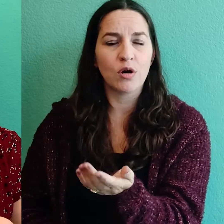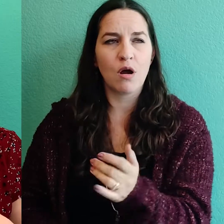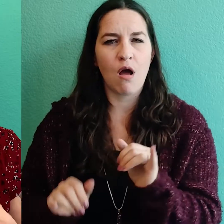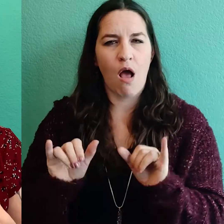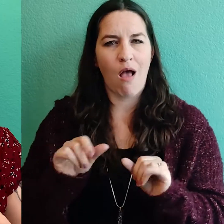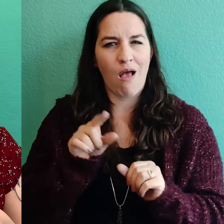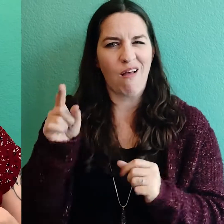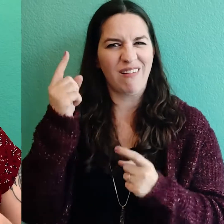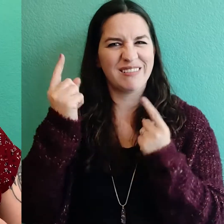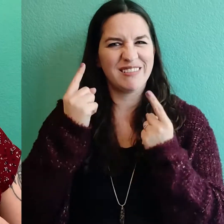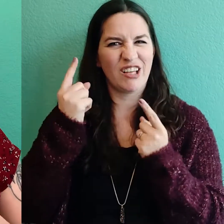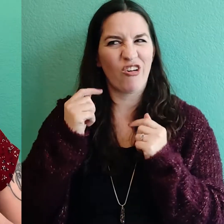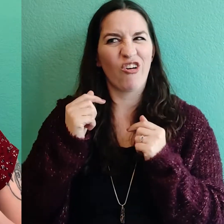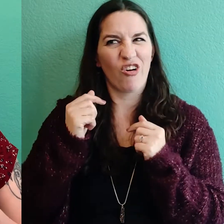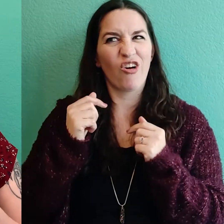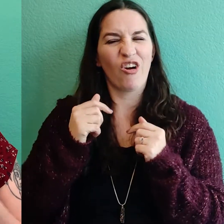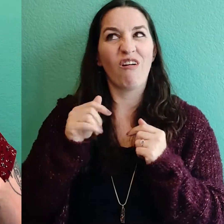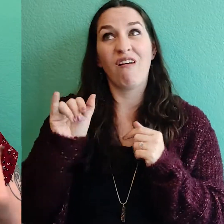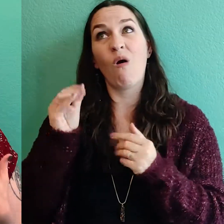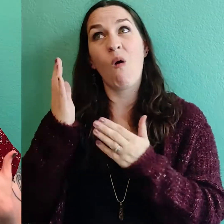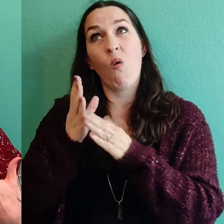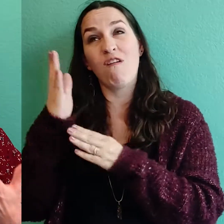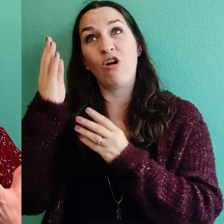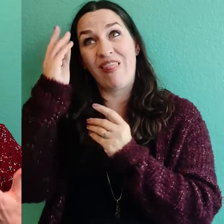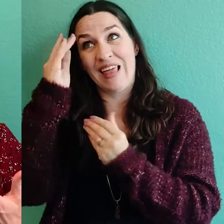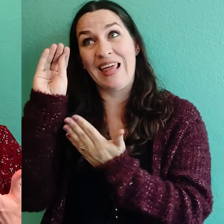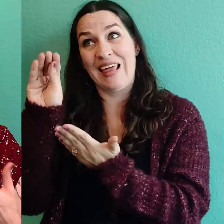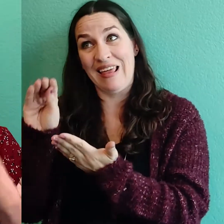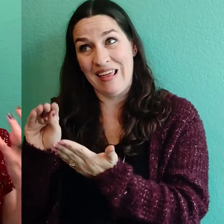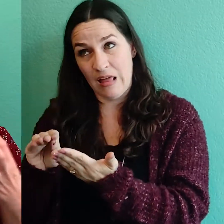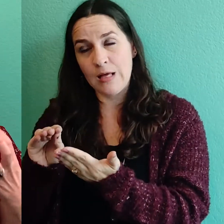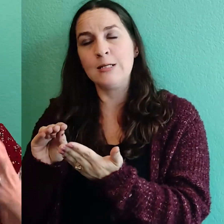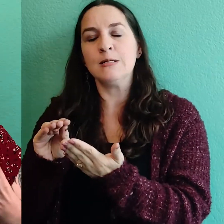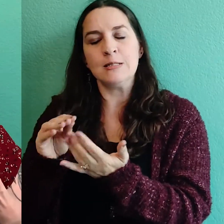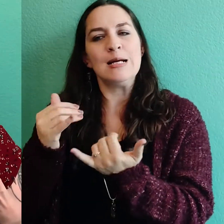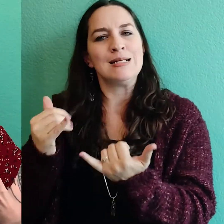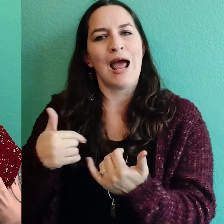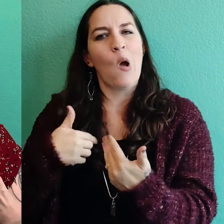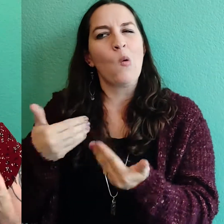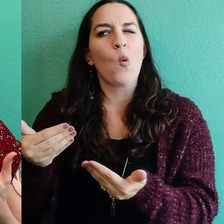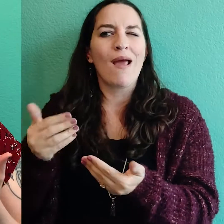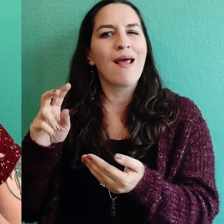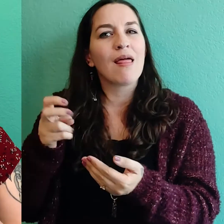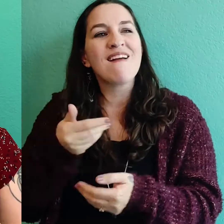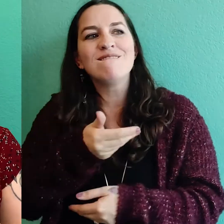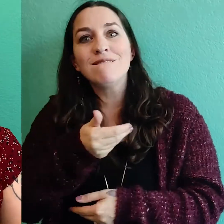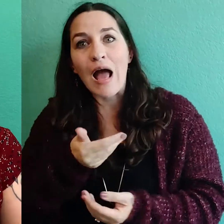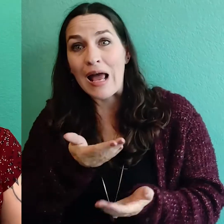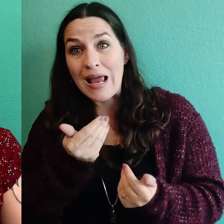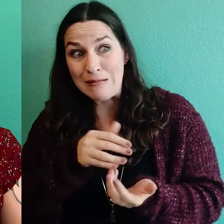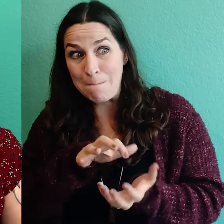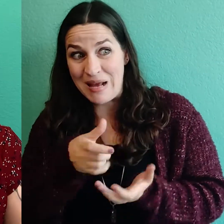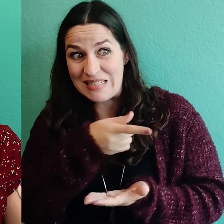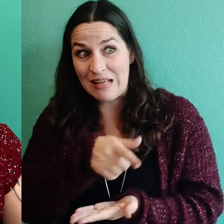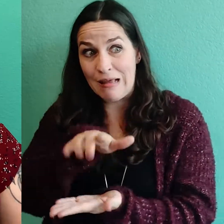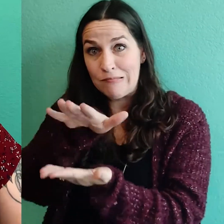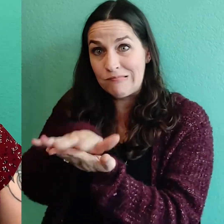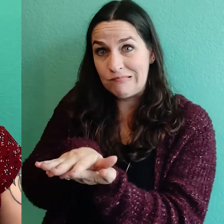I want you to consider what it means to go ahead and leave space for that overthinking and then invite in some of that messiness and that